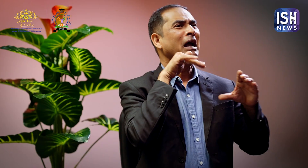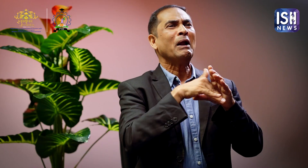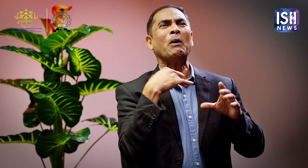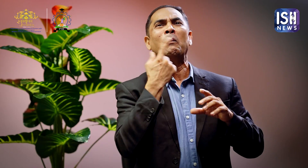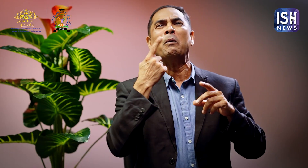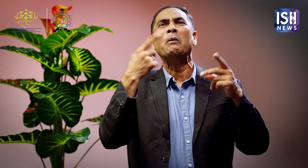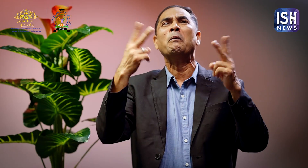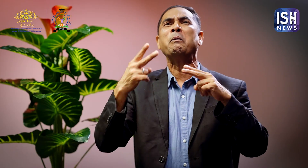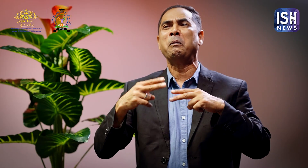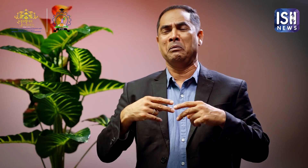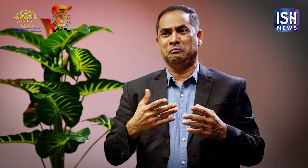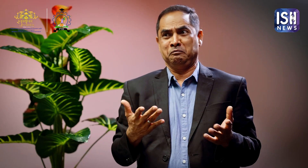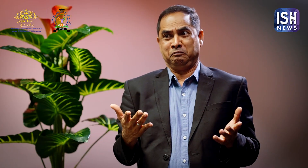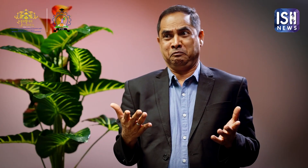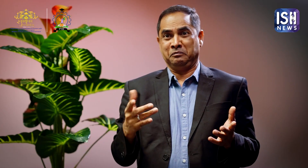People often didn’t know who had translated it first.